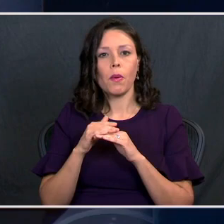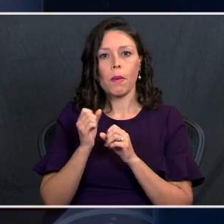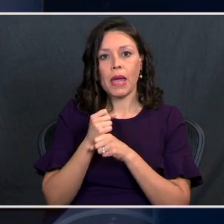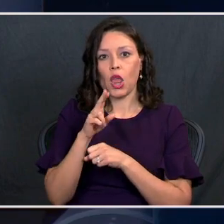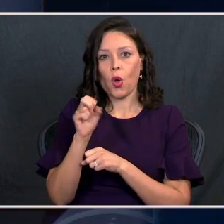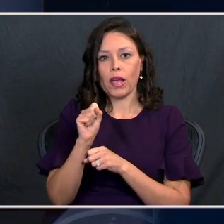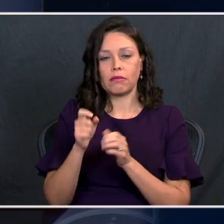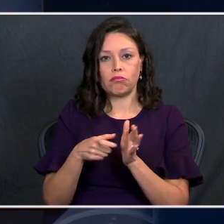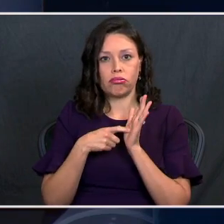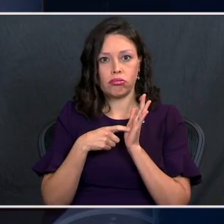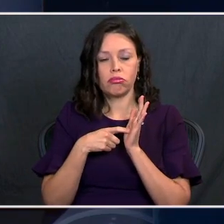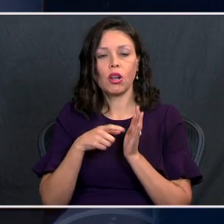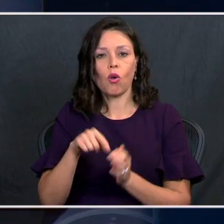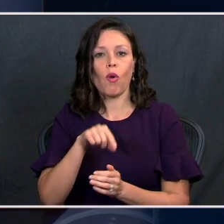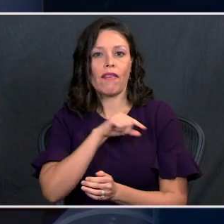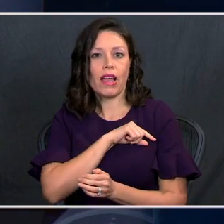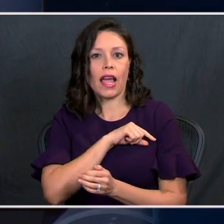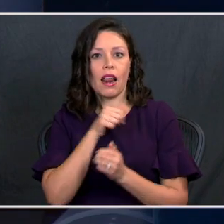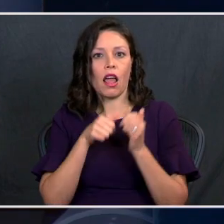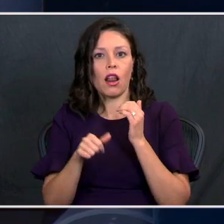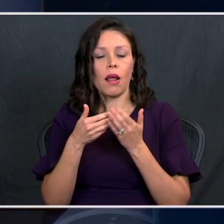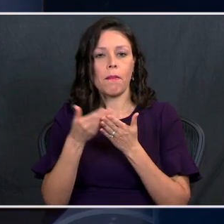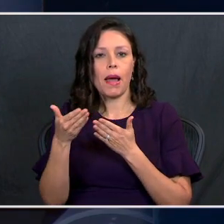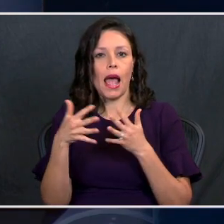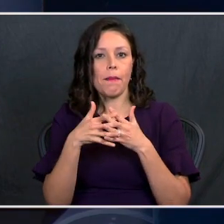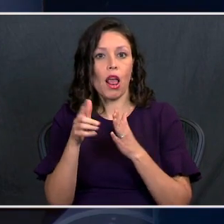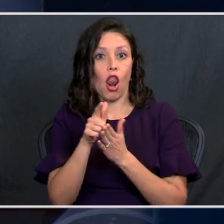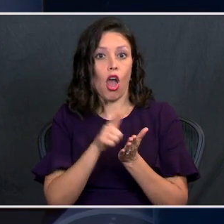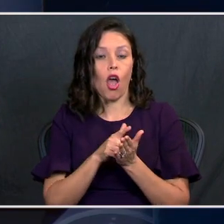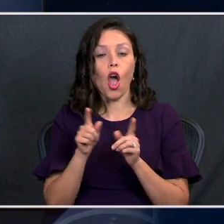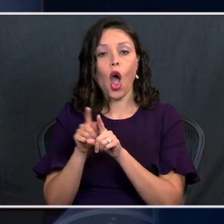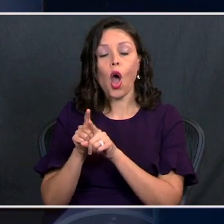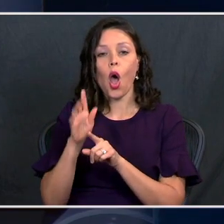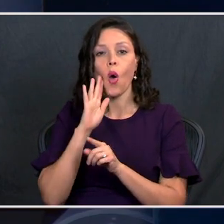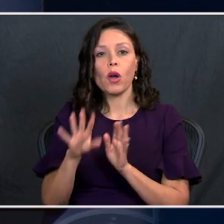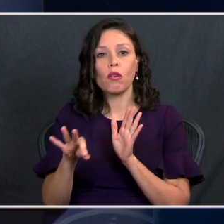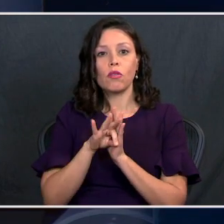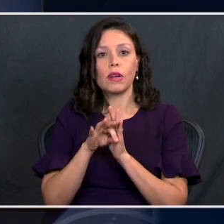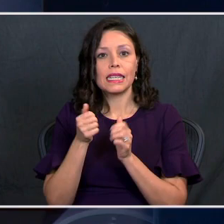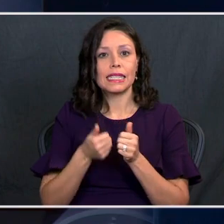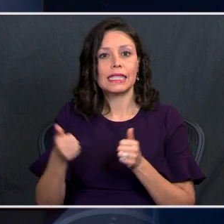for it to qualify under Buy American law. He will also appoint a senior White House official